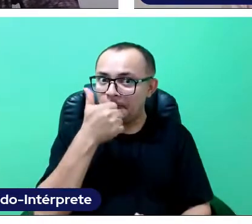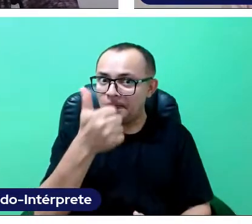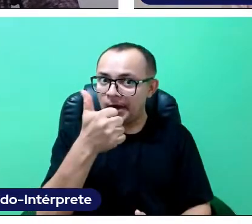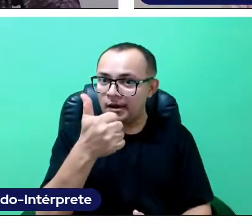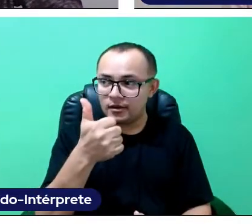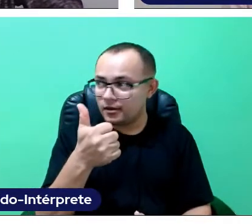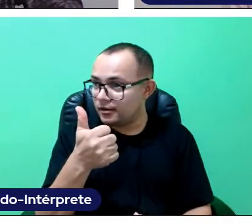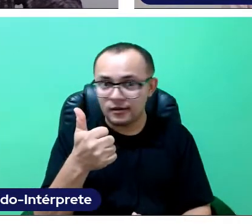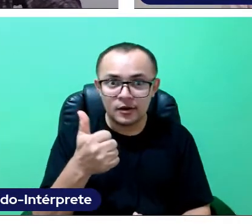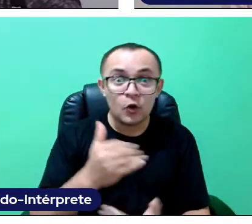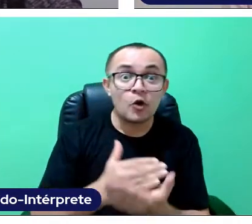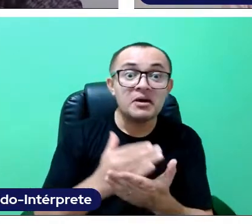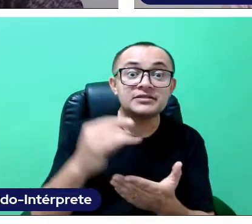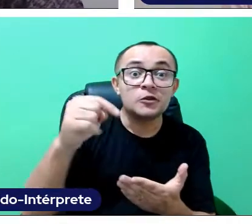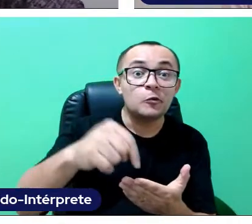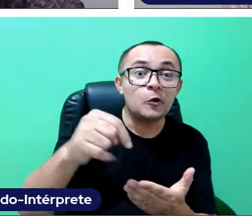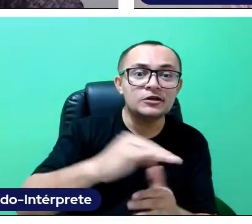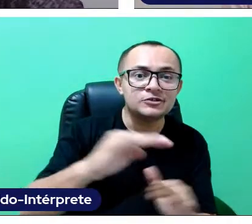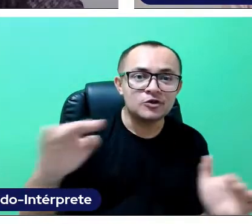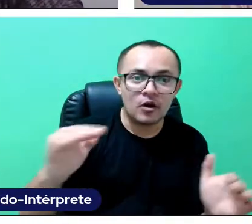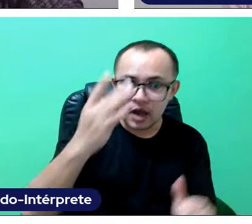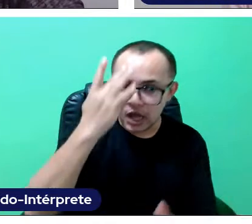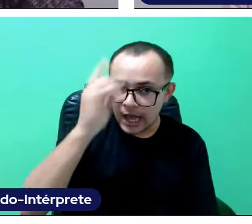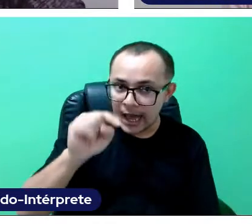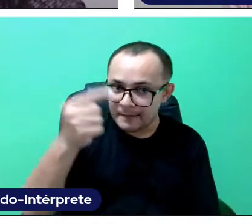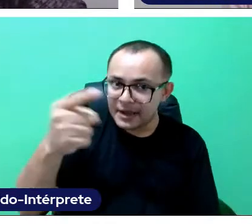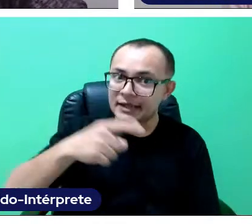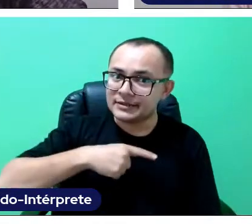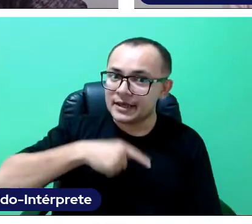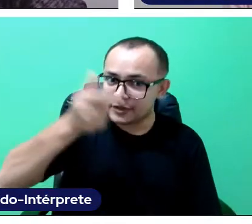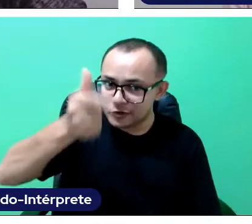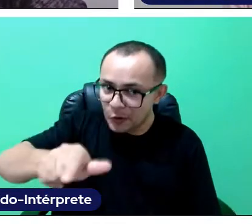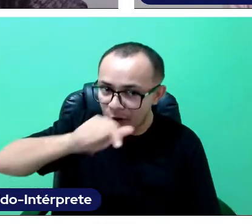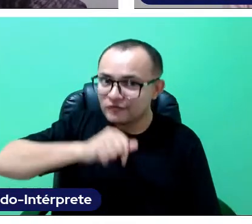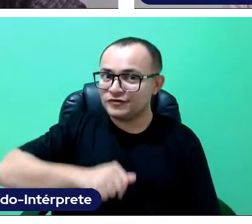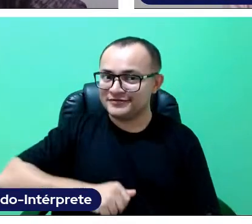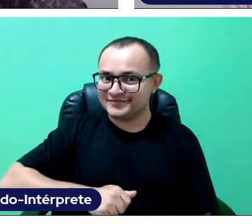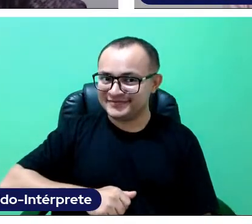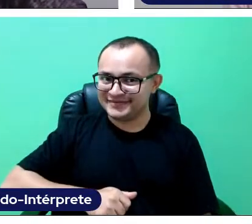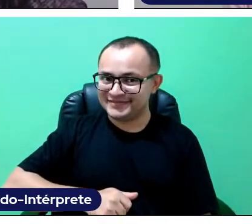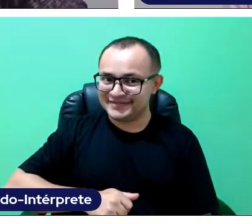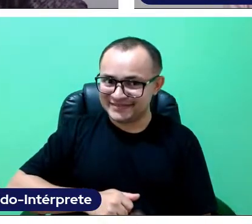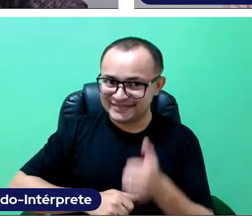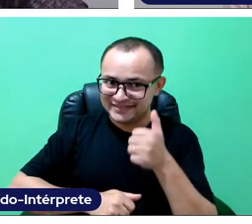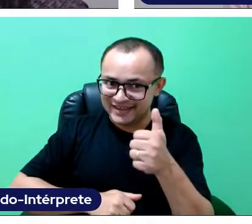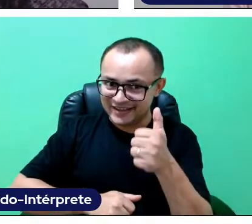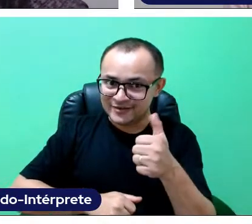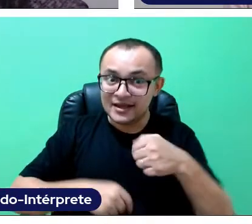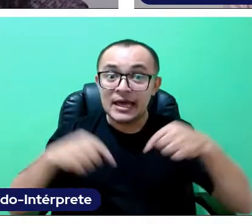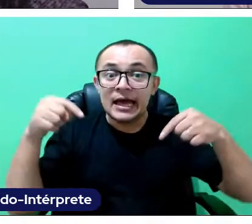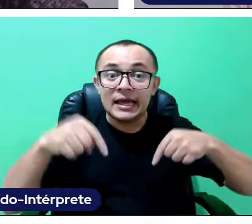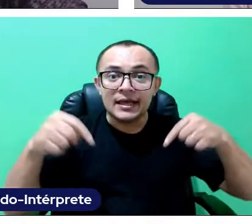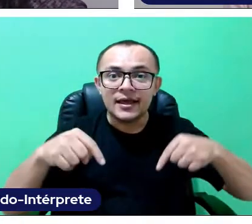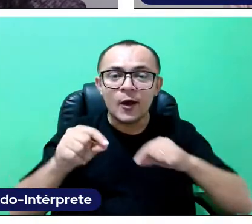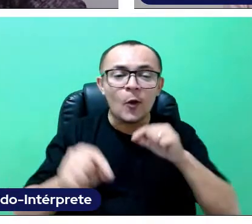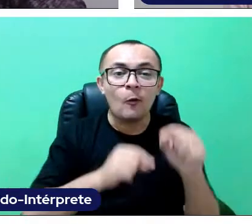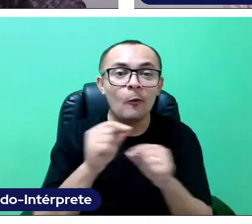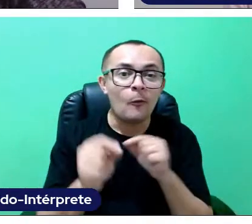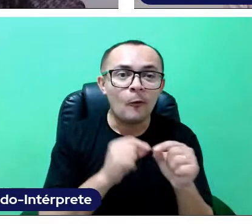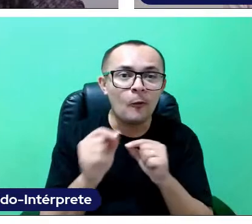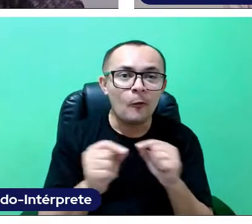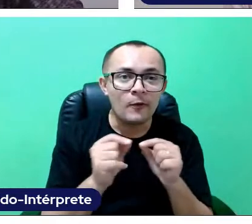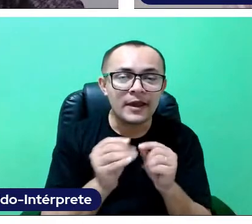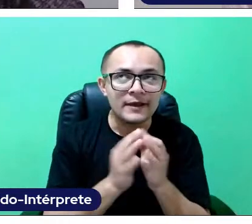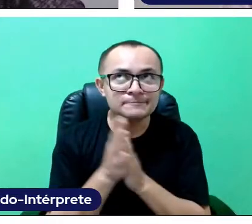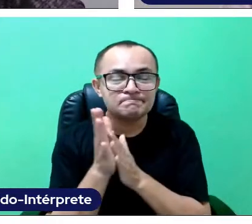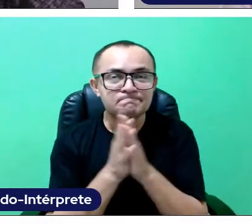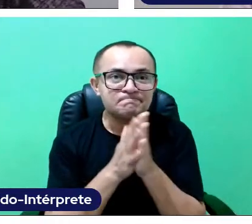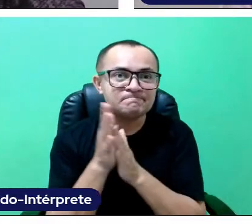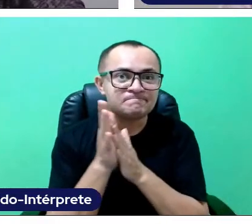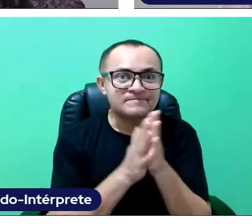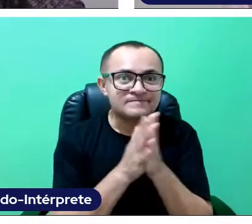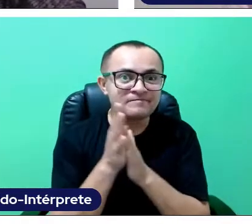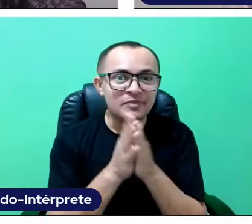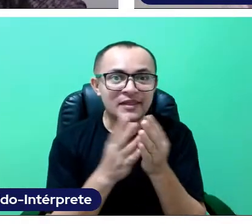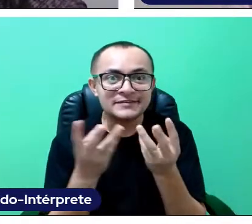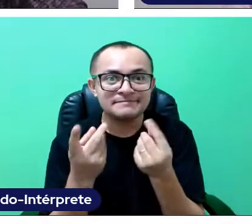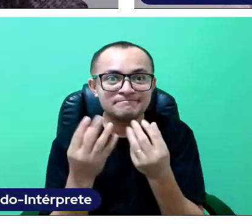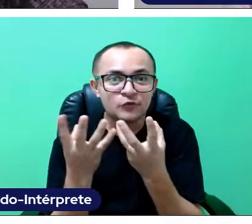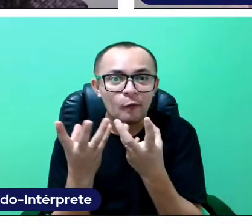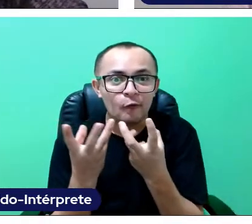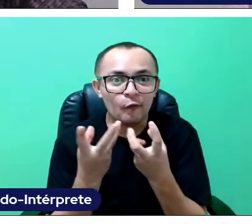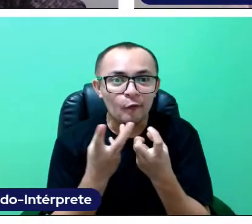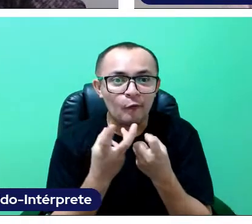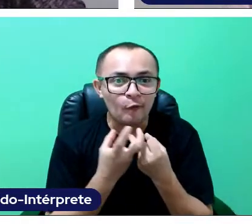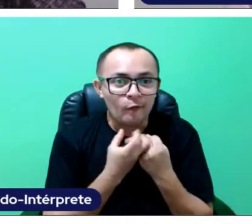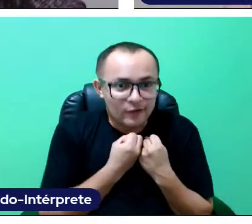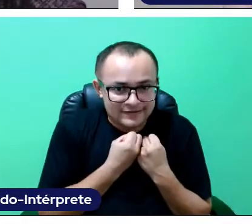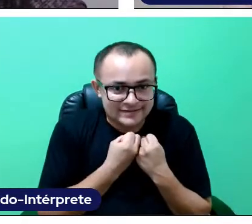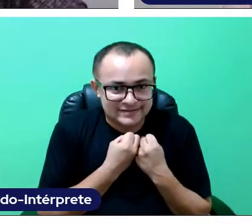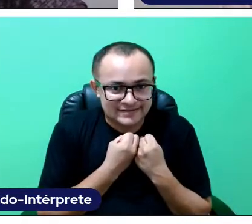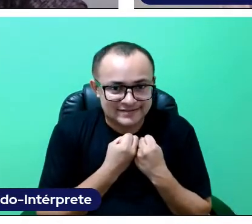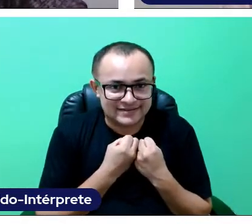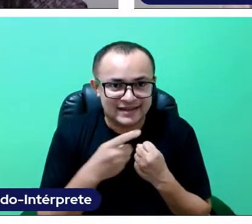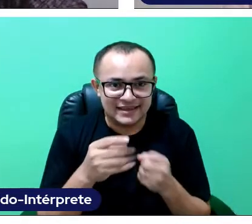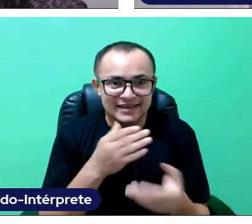Exactly, Louize. And tomorrow there's more! It is really great, I am still trying to absorb here, everything that we lived this afternoon.